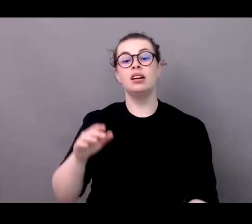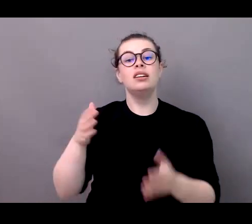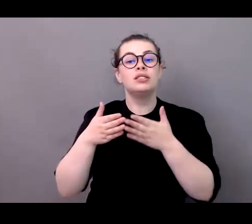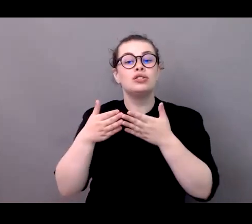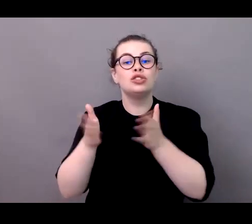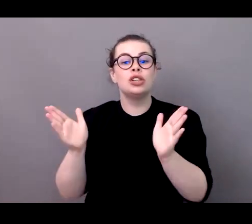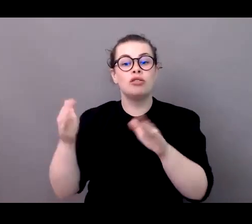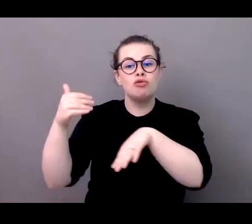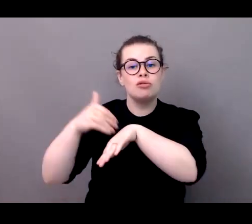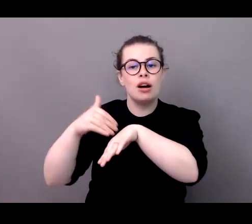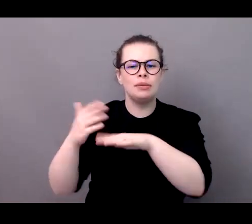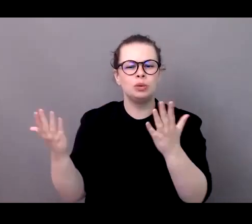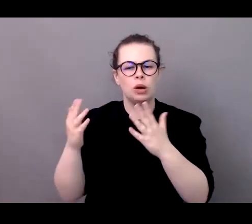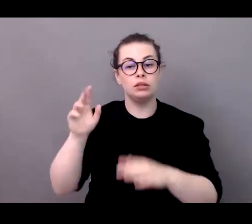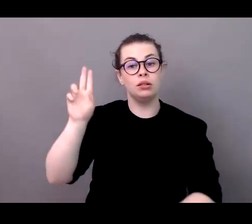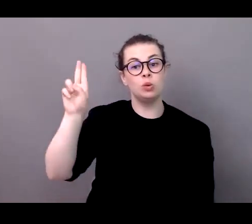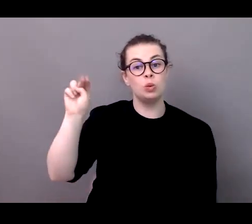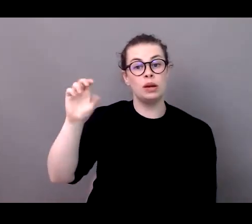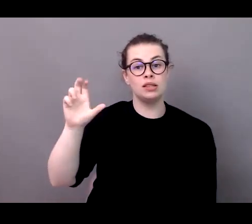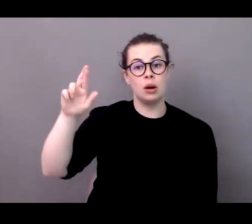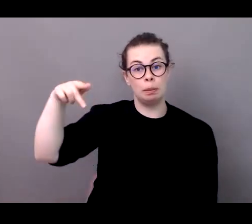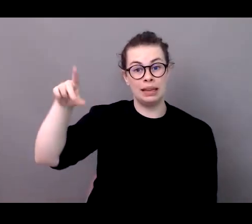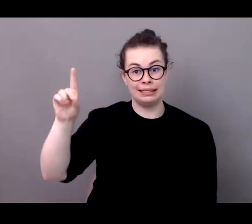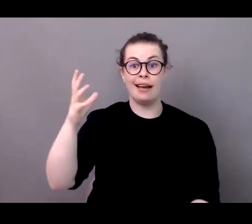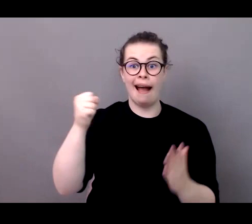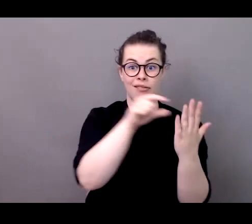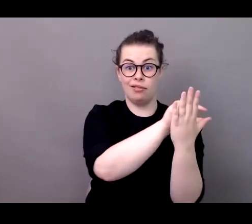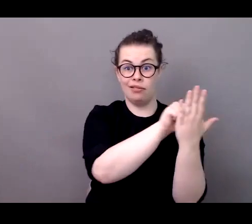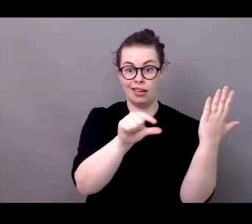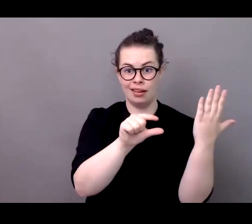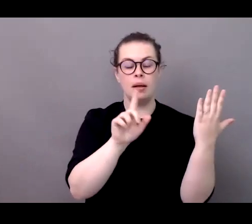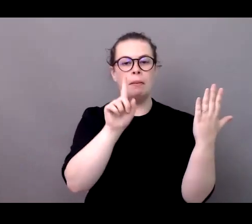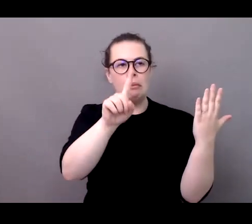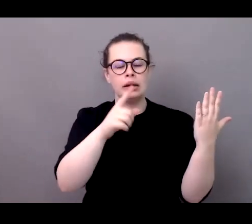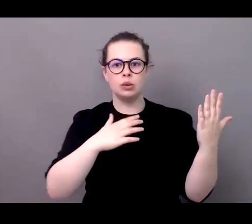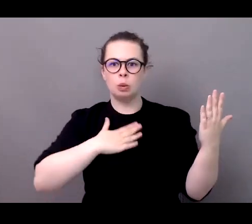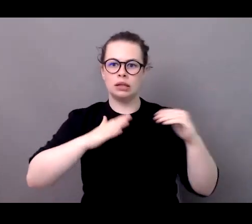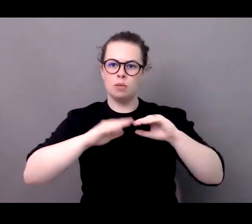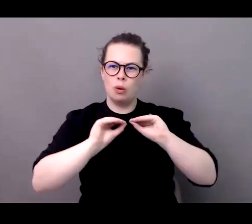more detailed guidance to states on how exactly they should apply and interpret the norms